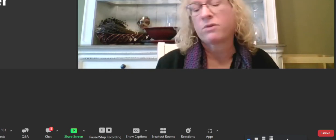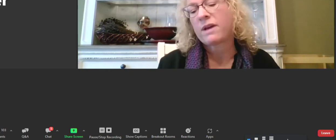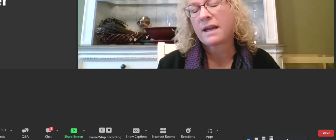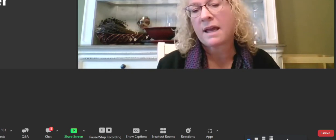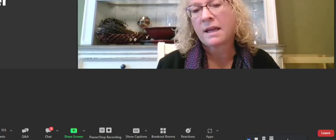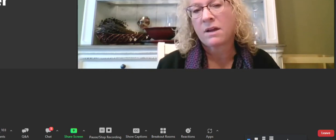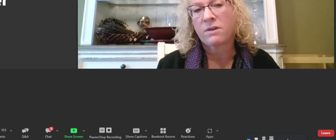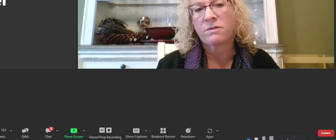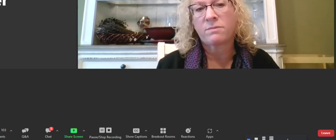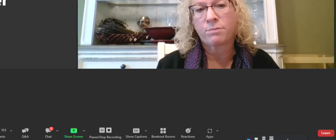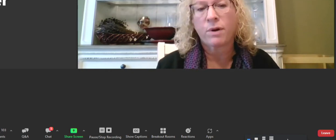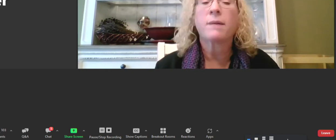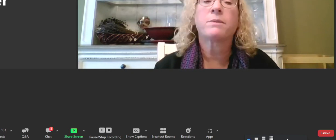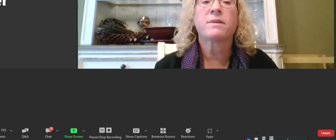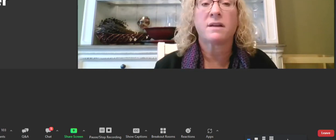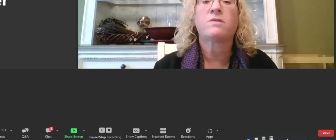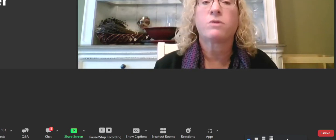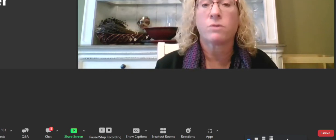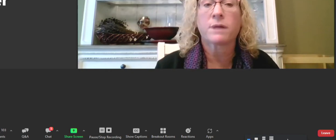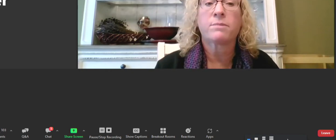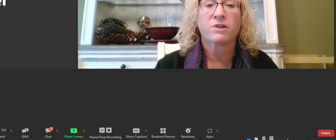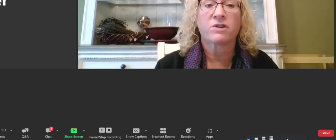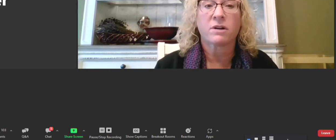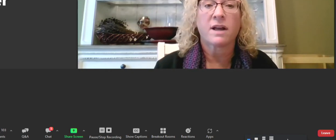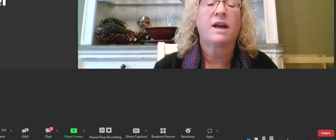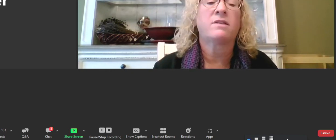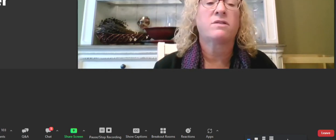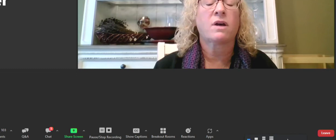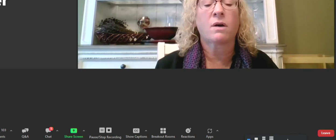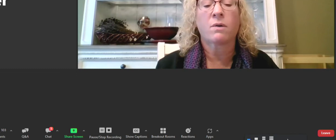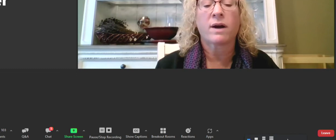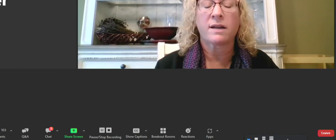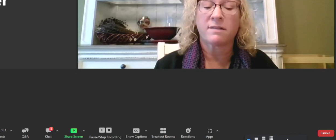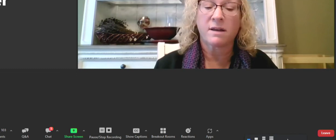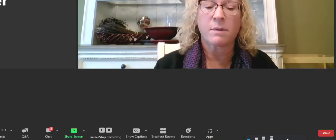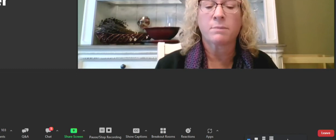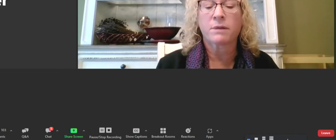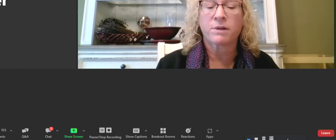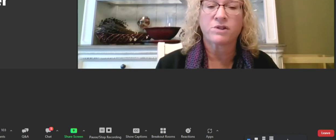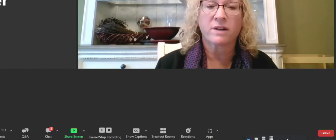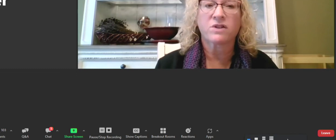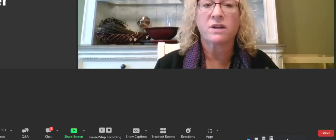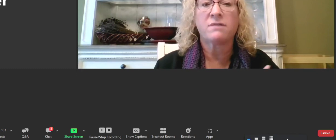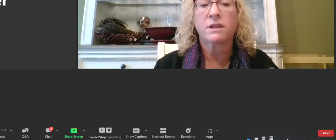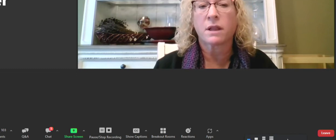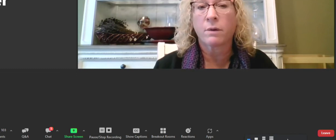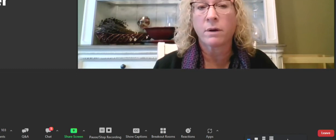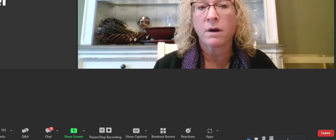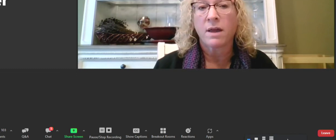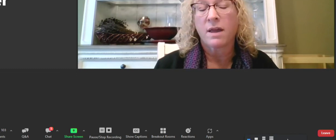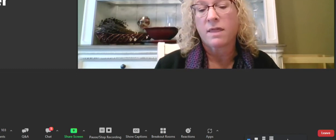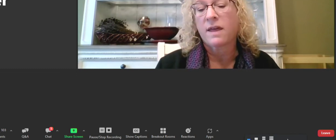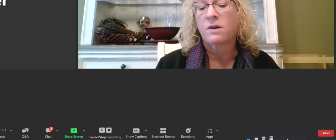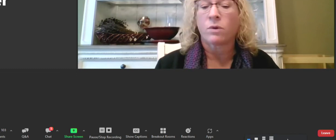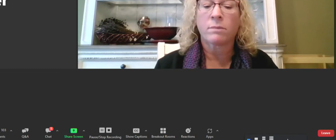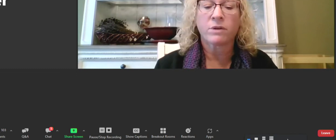prevent any other problems is through blood pressure. I need to keep my blood pressure actually even lower than normal.